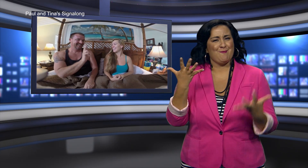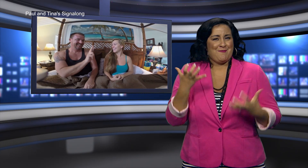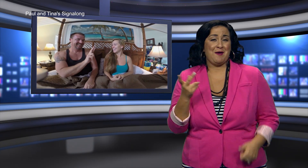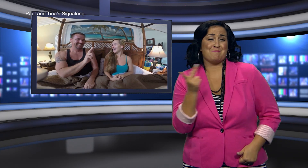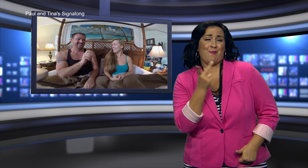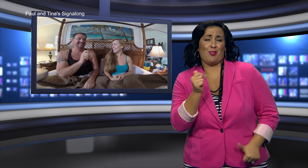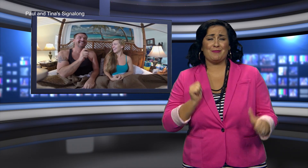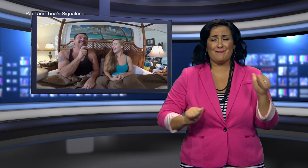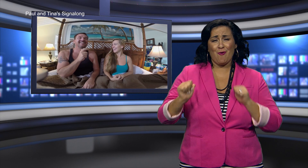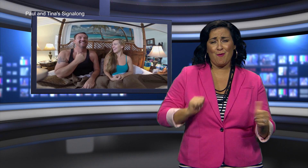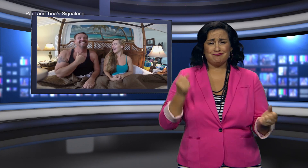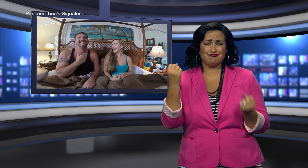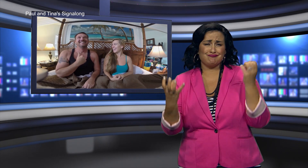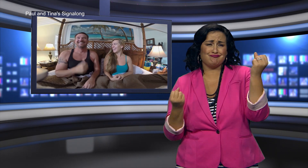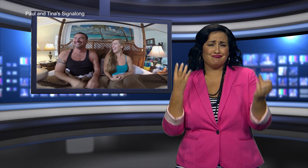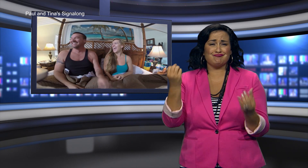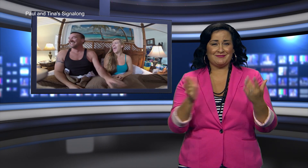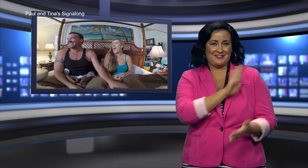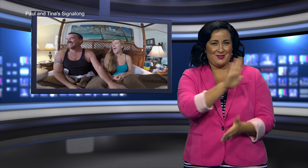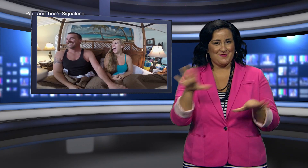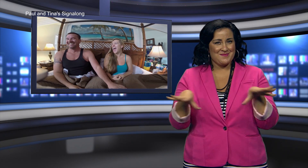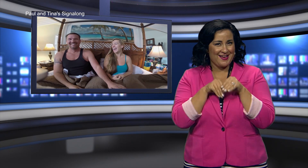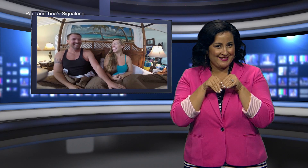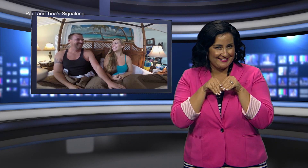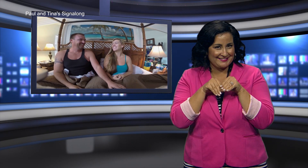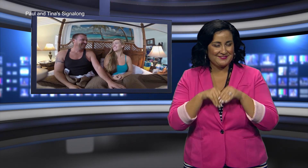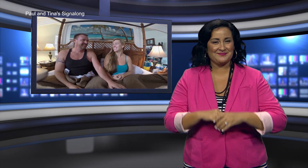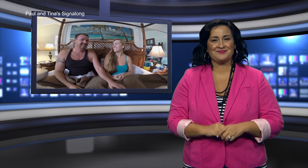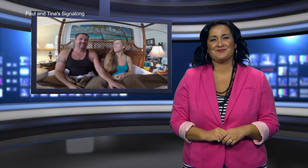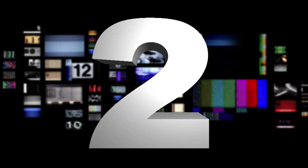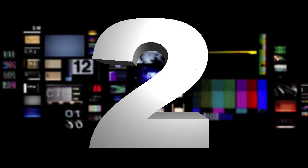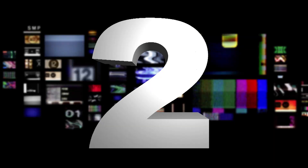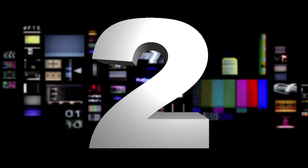just 3 weeks ago so the two of them could perform at their wedding.